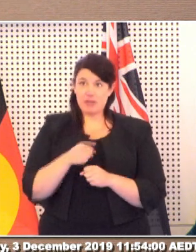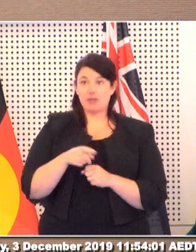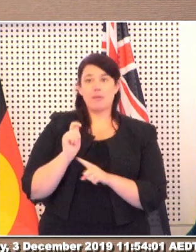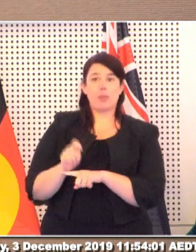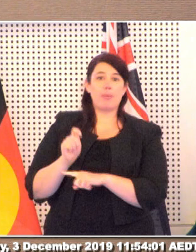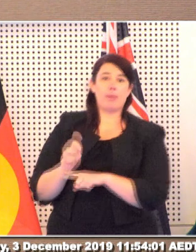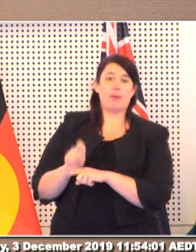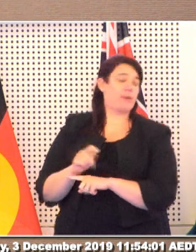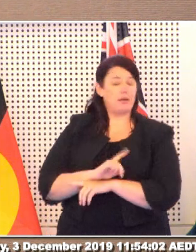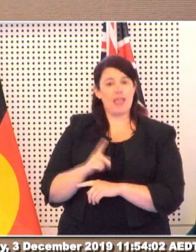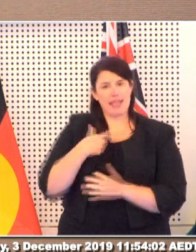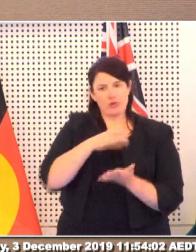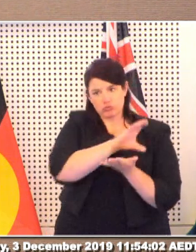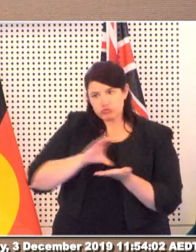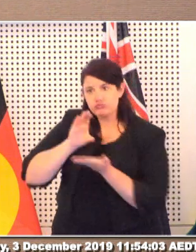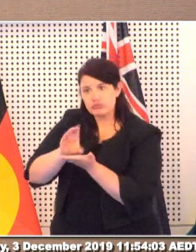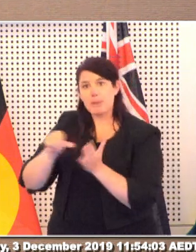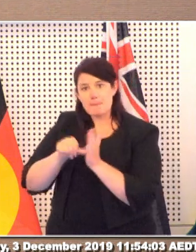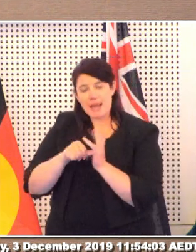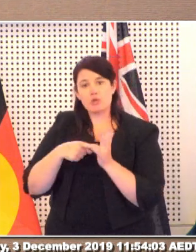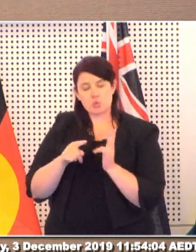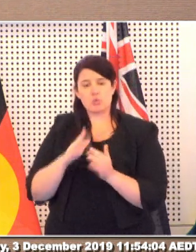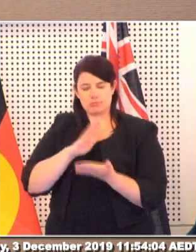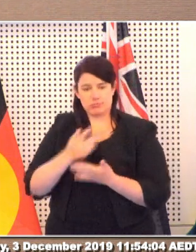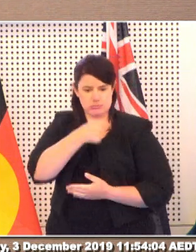expertise into fulfilling their promise to close institutions.